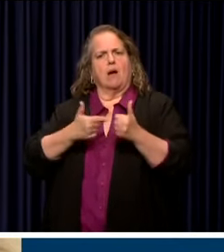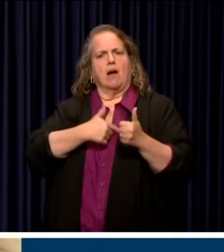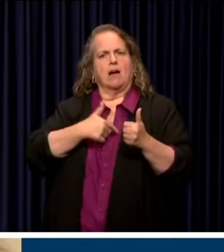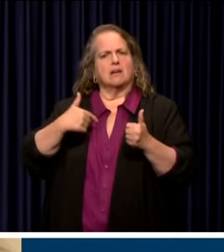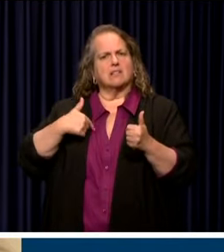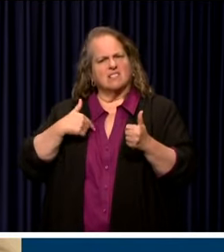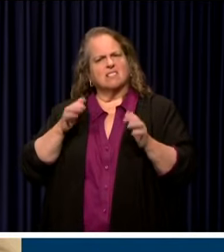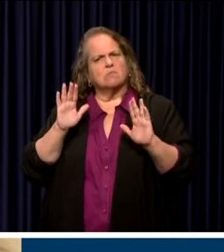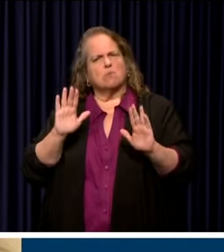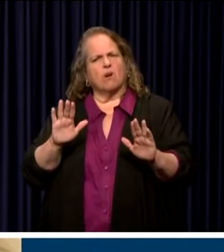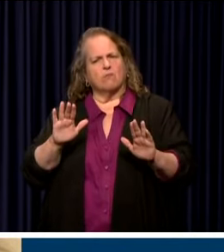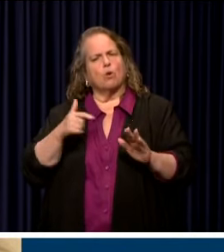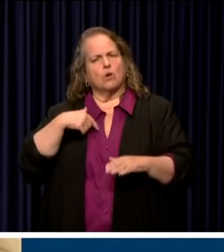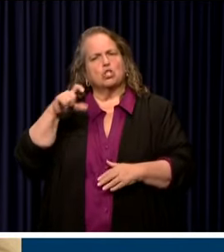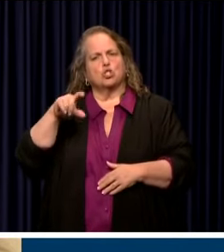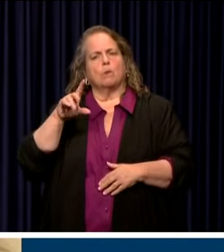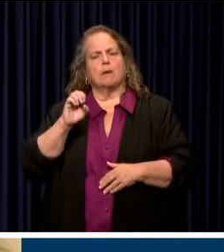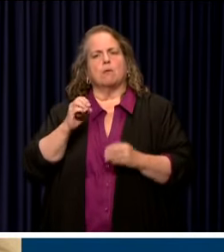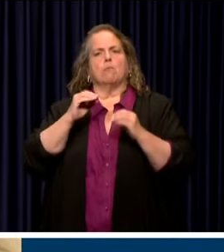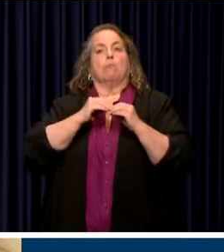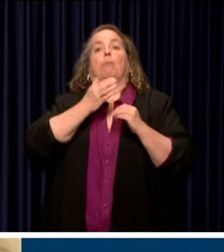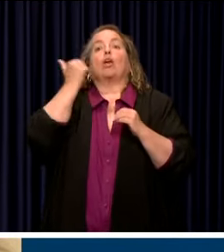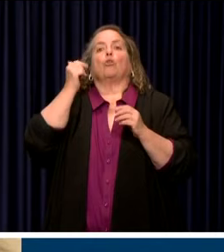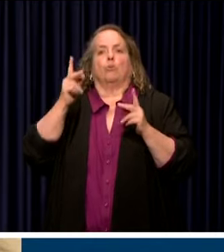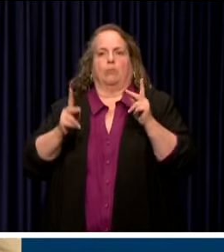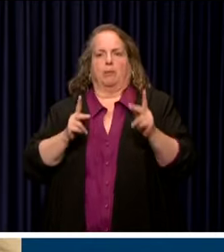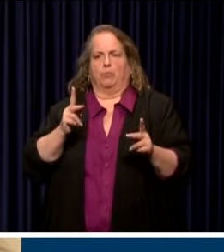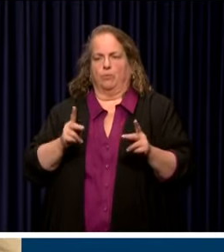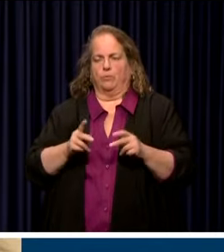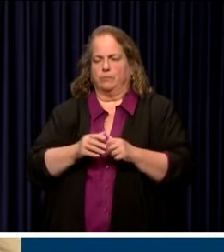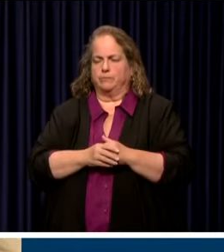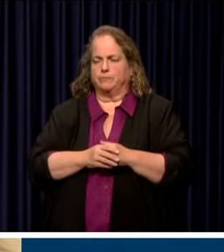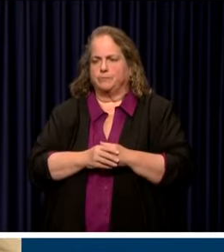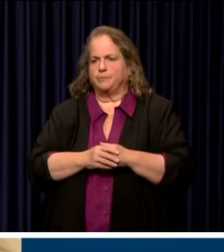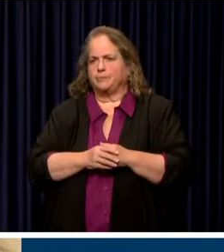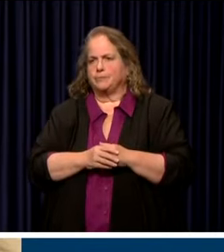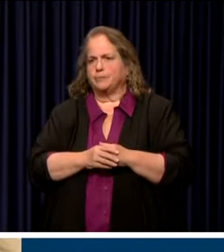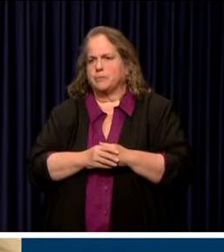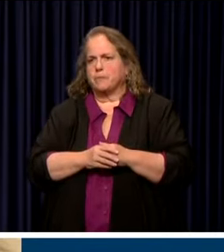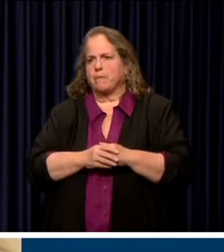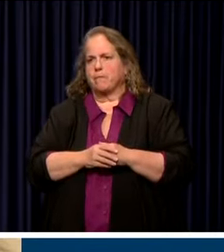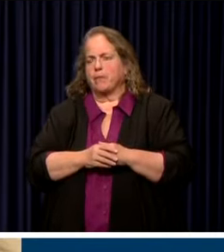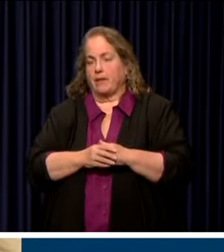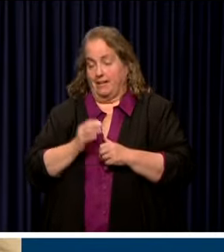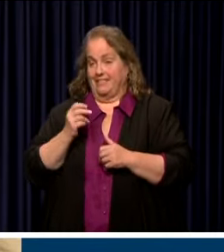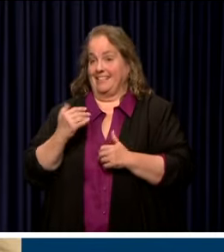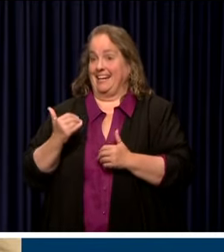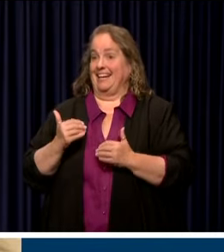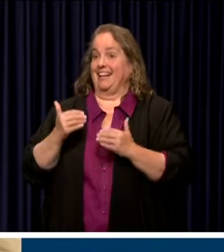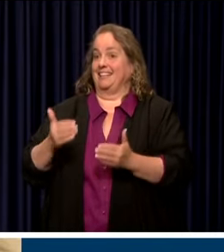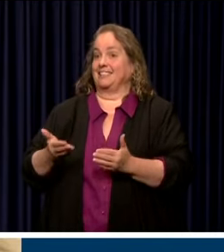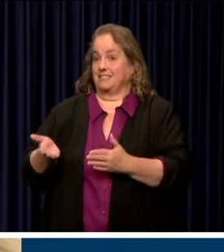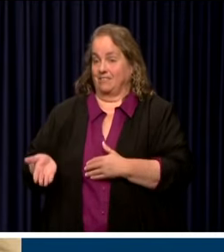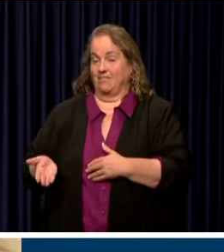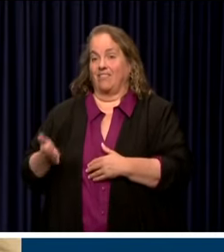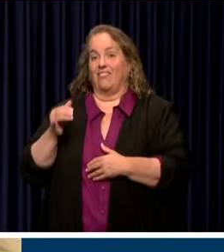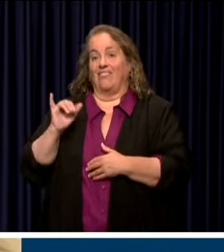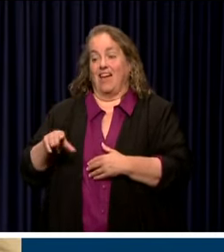EVERYBODY IS DEALING WITH THE SPECIAL MOMENTS THAT THEY ARE MISSING. WE TALKED ABOUT THE FACT THAT A